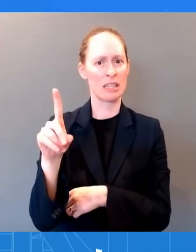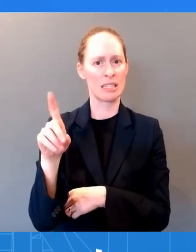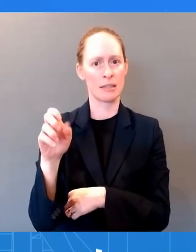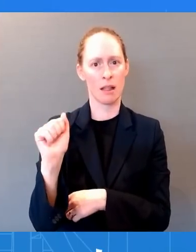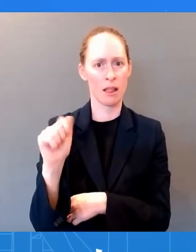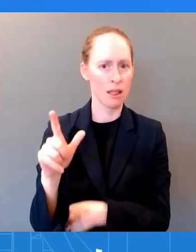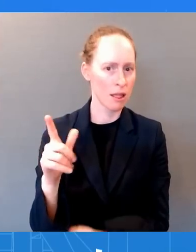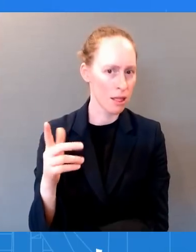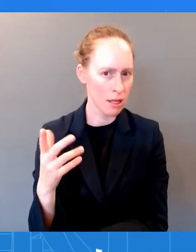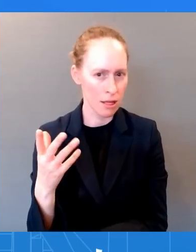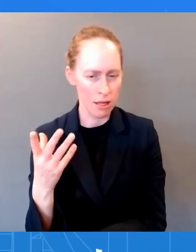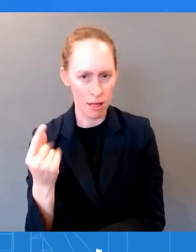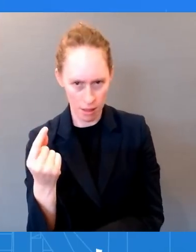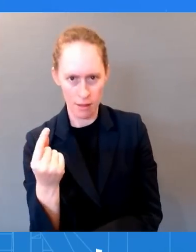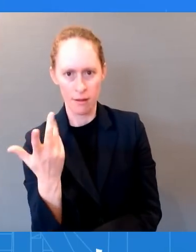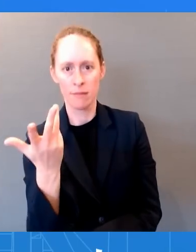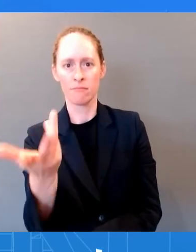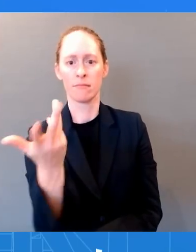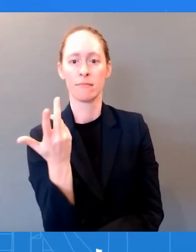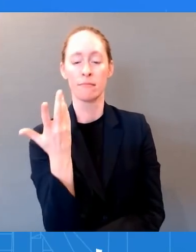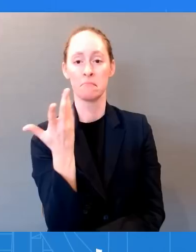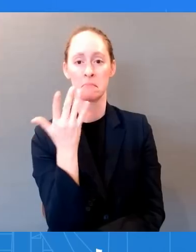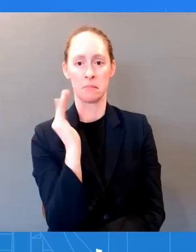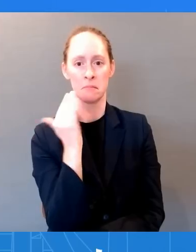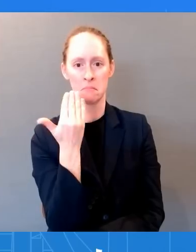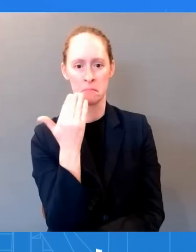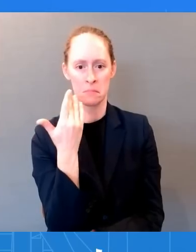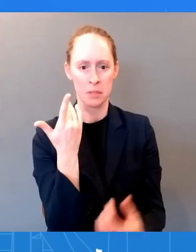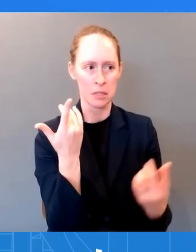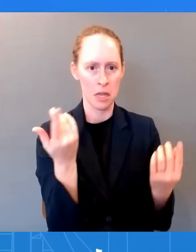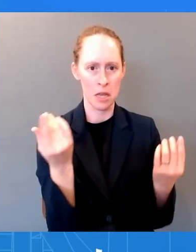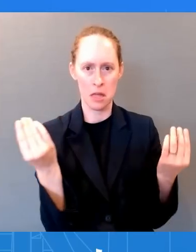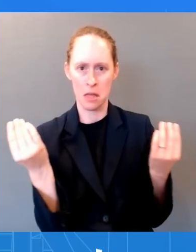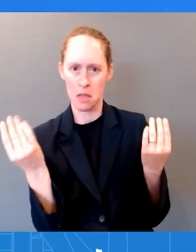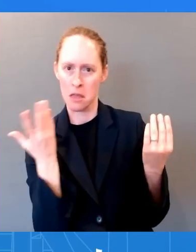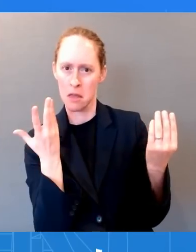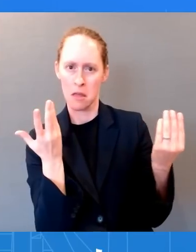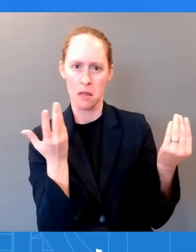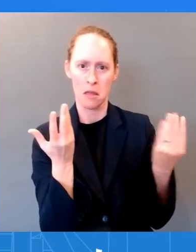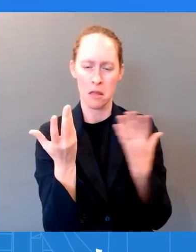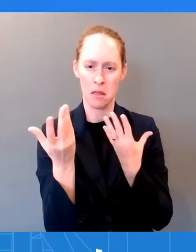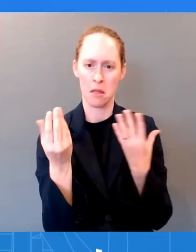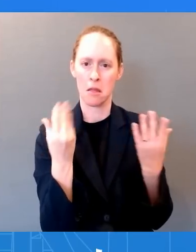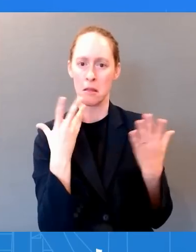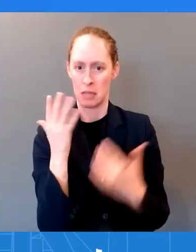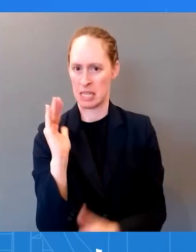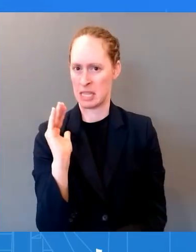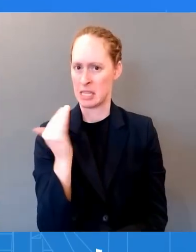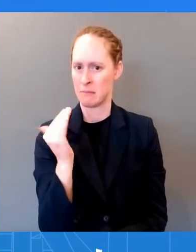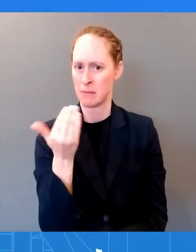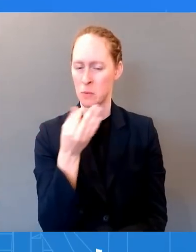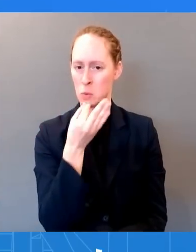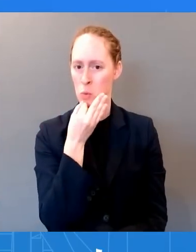and there about a potential release of prisoners and all this. I know you don't want to negotiate in public -- Ms. Jean-Pierre: Yeah.